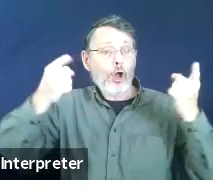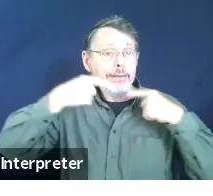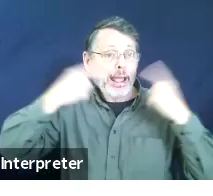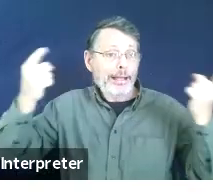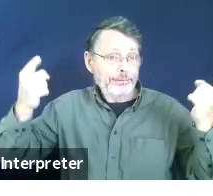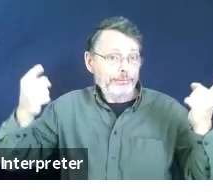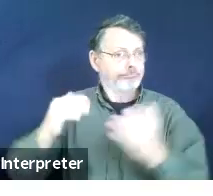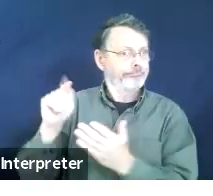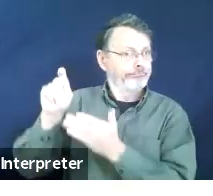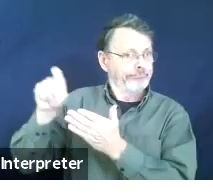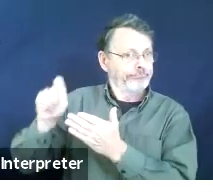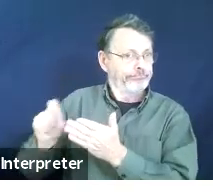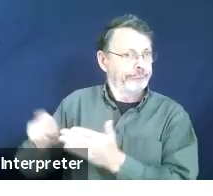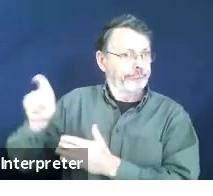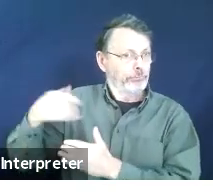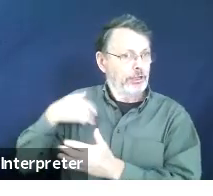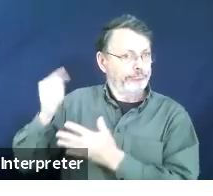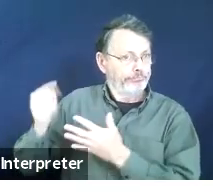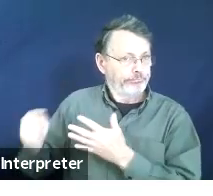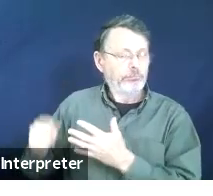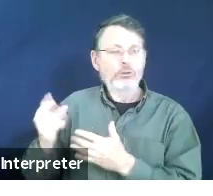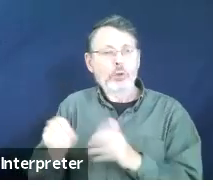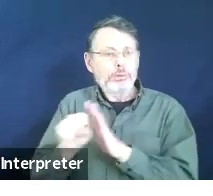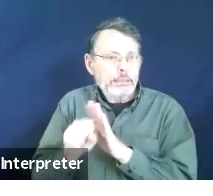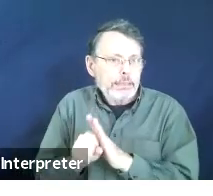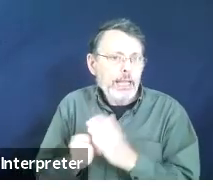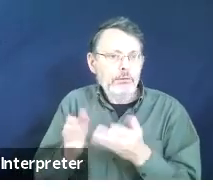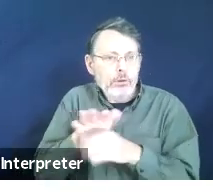local governments, tribal governments and territorial governments can understand